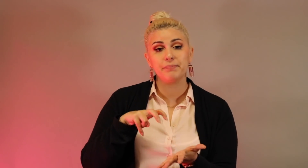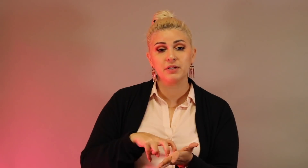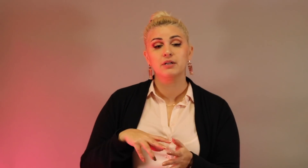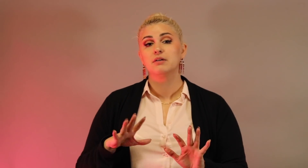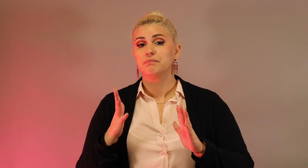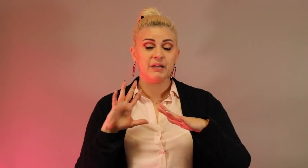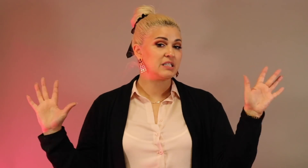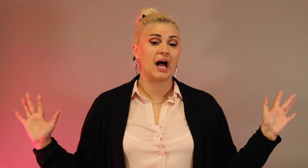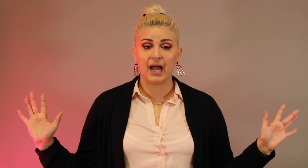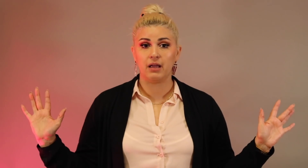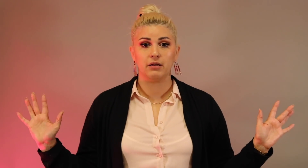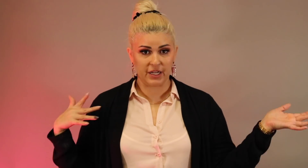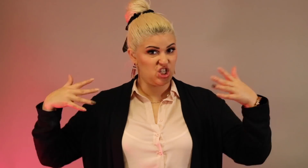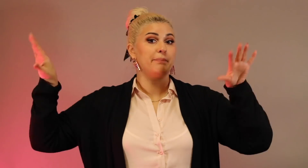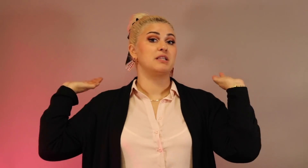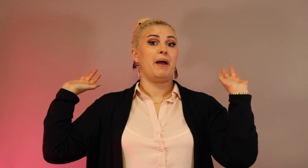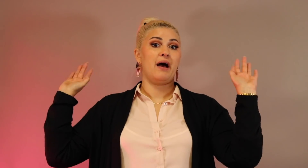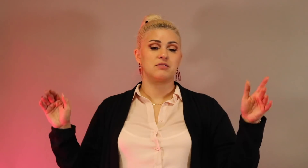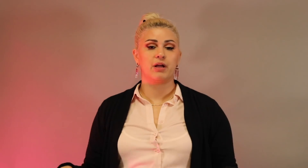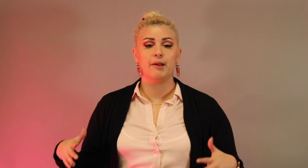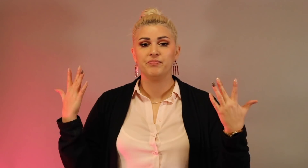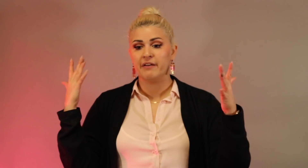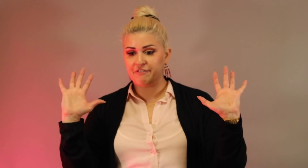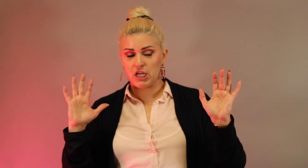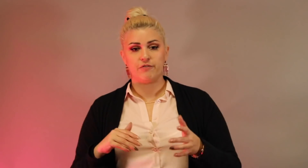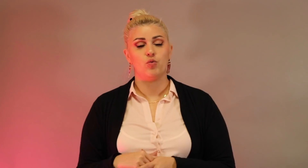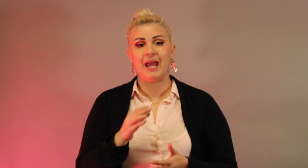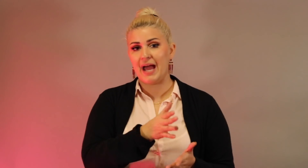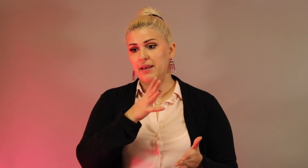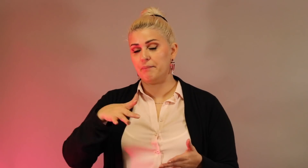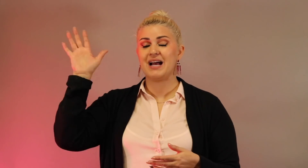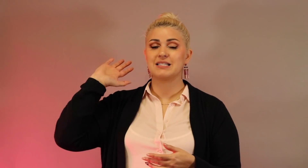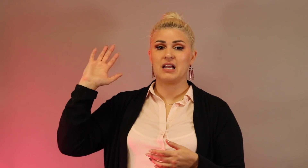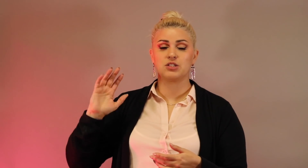means I jumped in the past, okay. Finish, if you want to add past tense